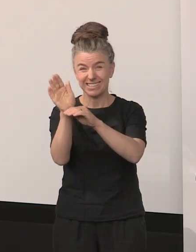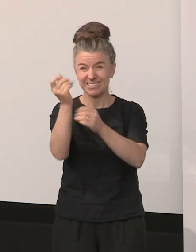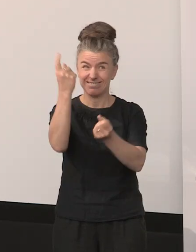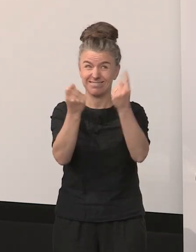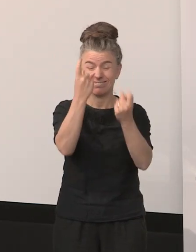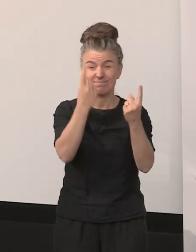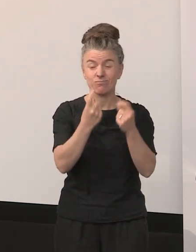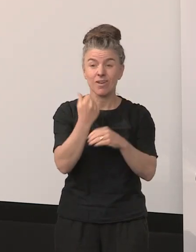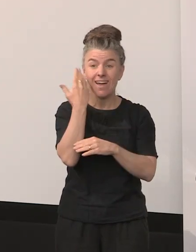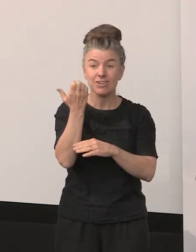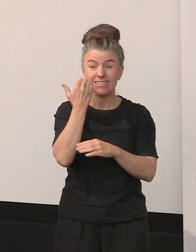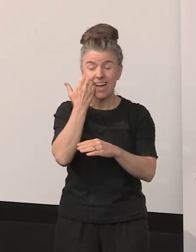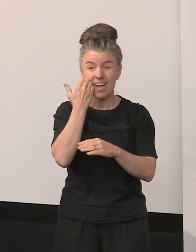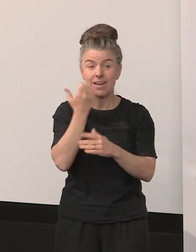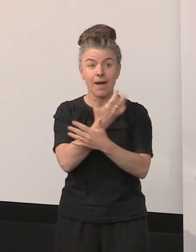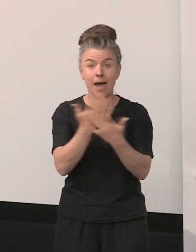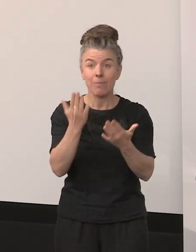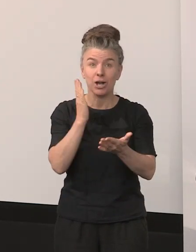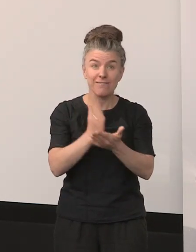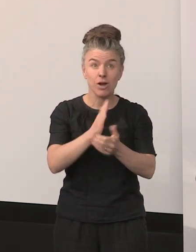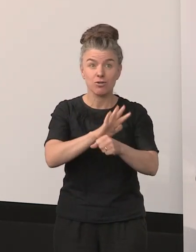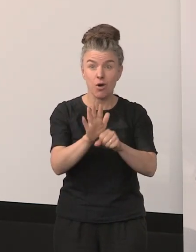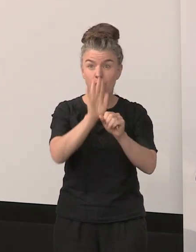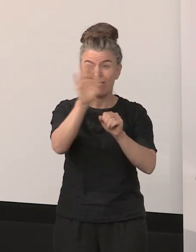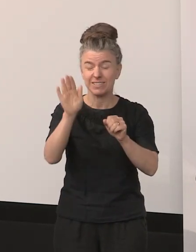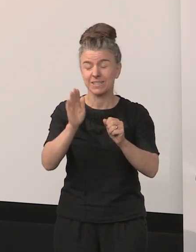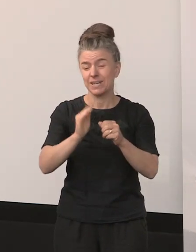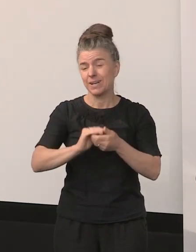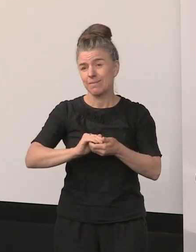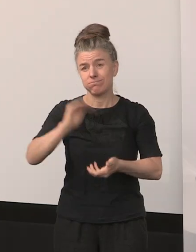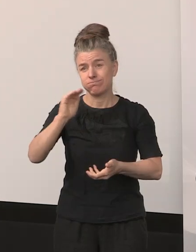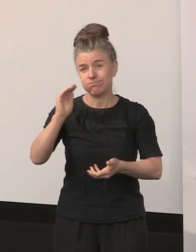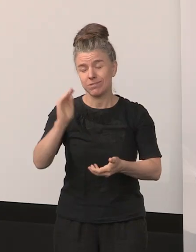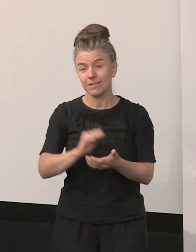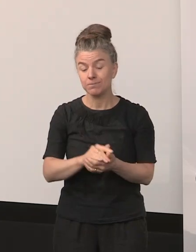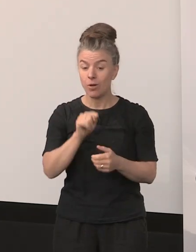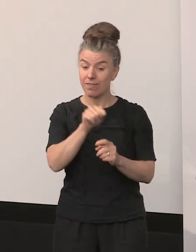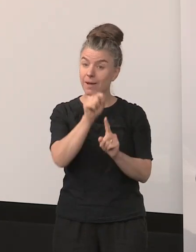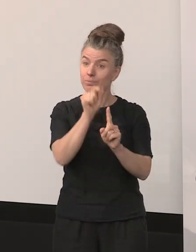is still a pandemic raging off our shores. And, in fact, the number of daily cases